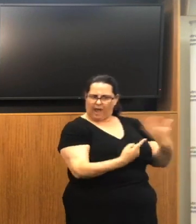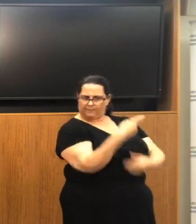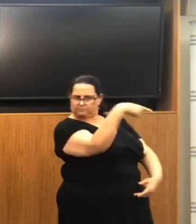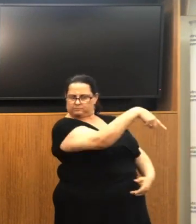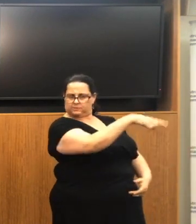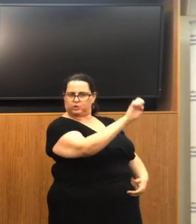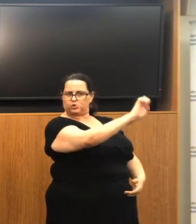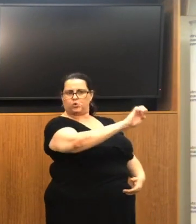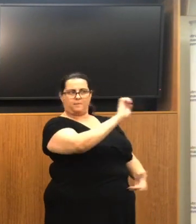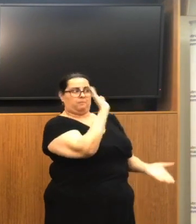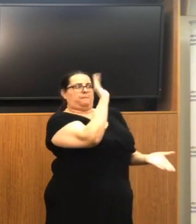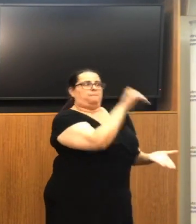when you first arrived in Europe?